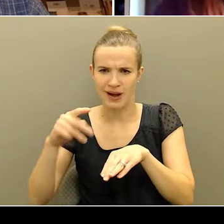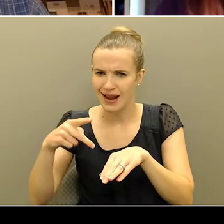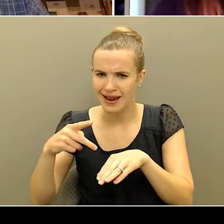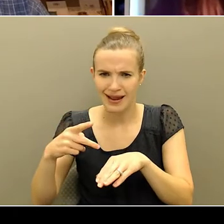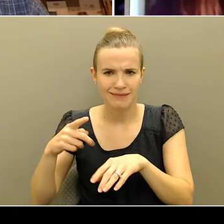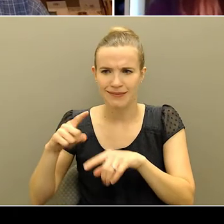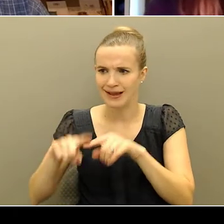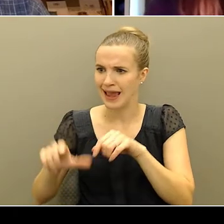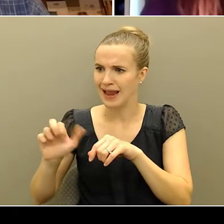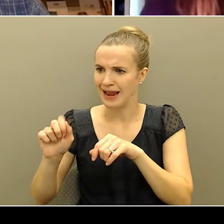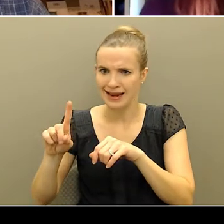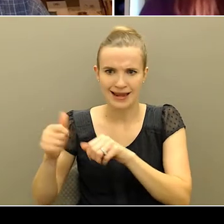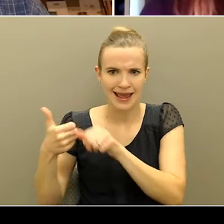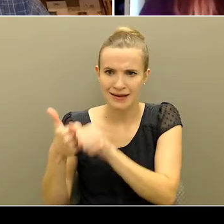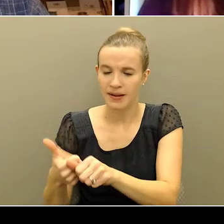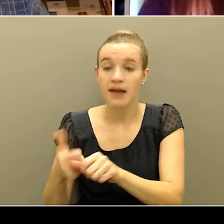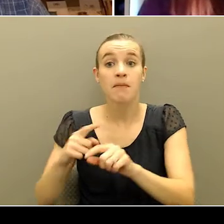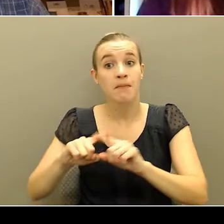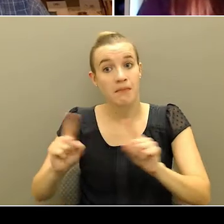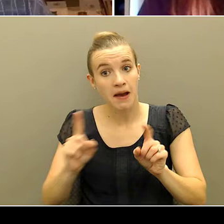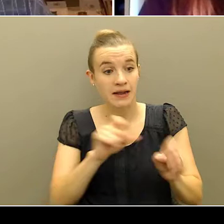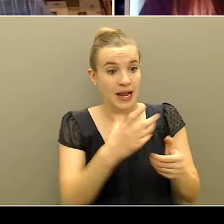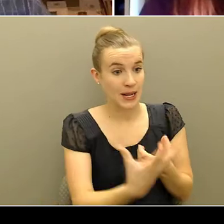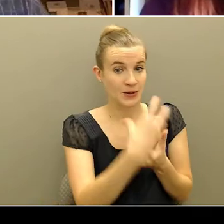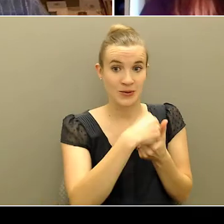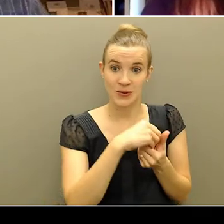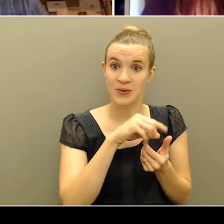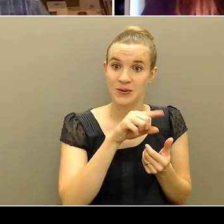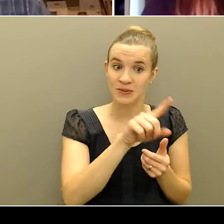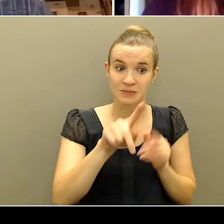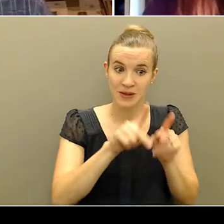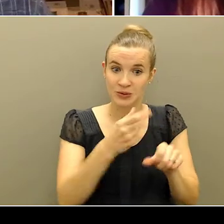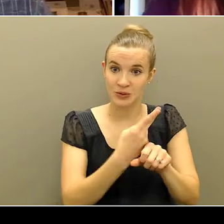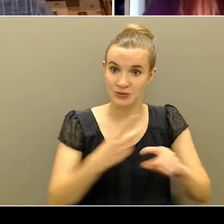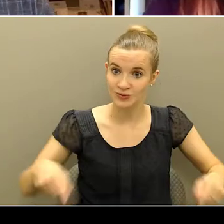Erik: Yeah, absolutely. It's a lot of fun. It's, it's more fun with a bigger